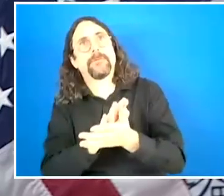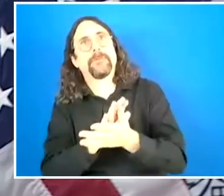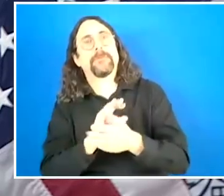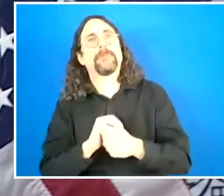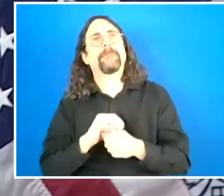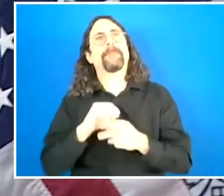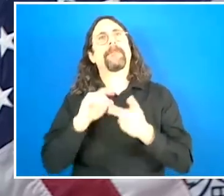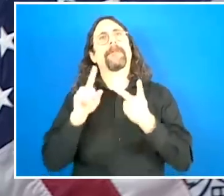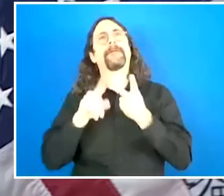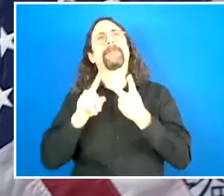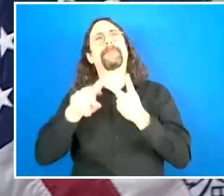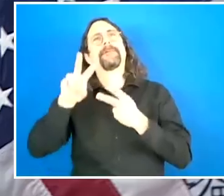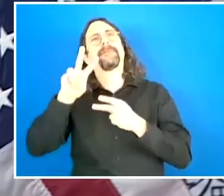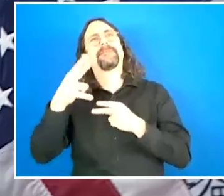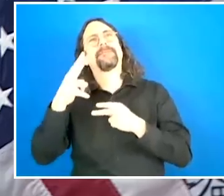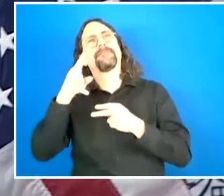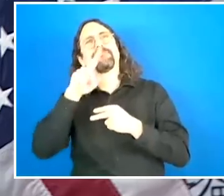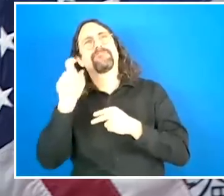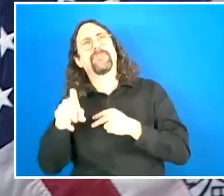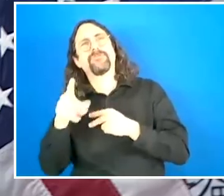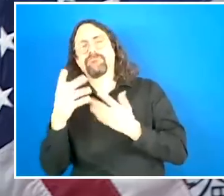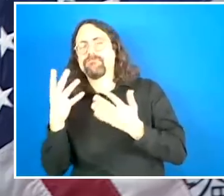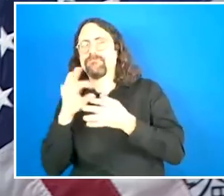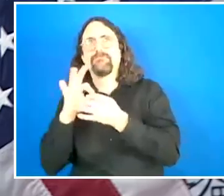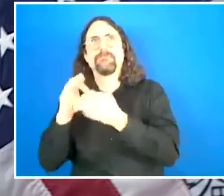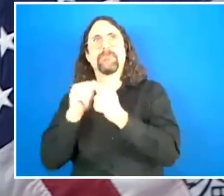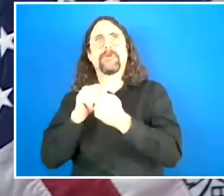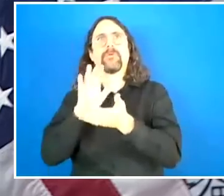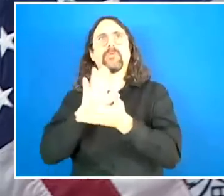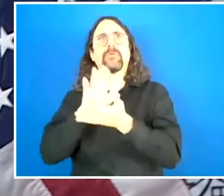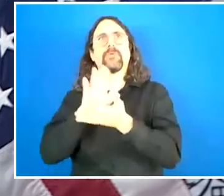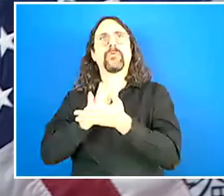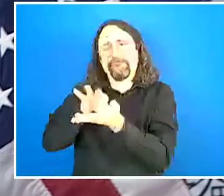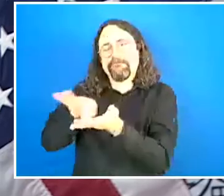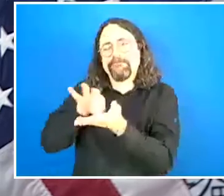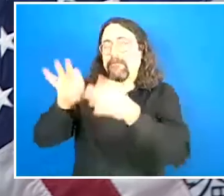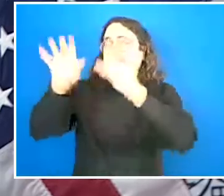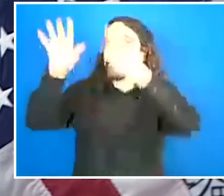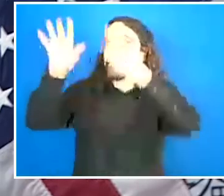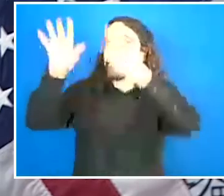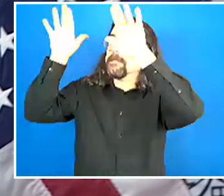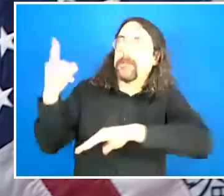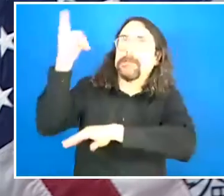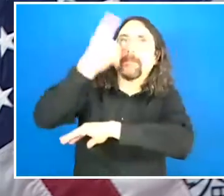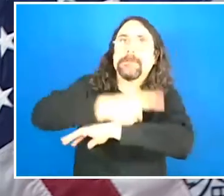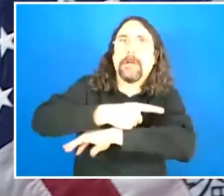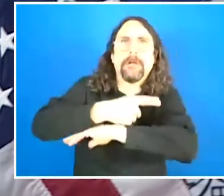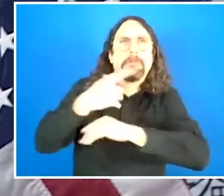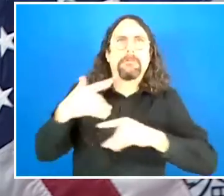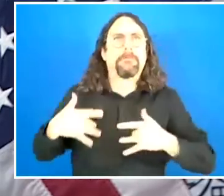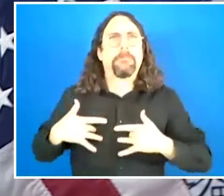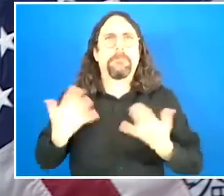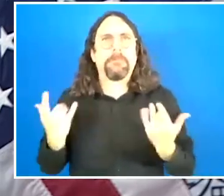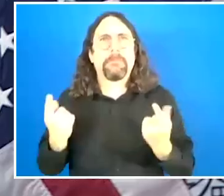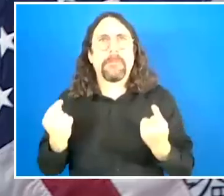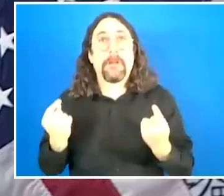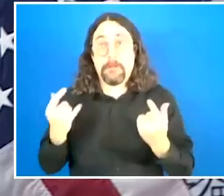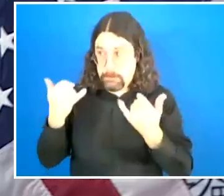HELP ME JUST UNDERSTAND THAT QUESTION A LITTLE BIT BETTER. WHAT AE SAYING WITHT HAT SECON DPAT?R ABOUT SNOW DAYS, ARE THEY